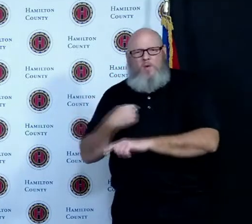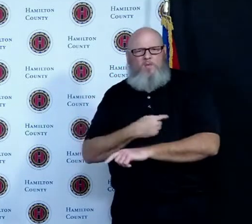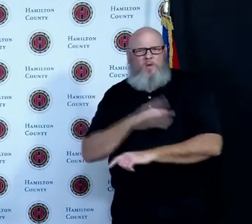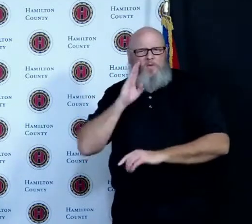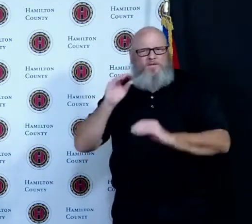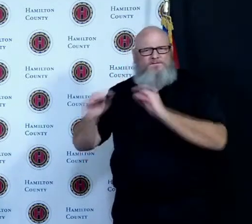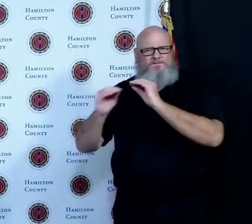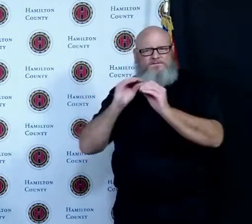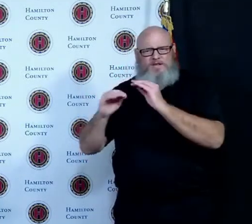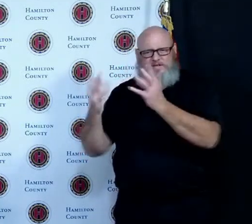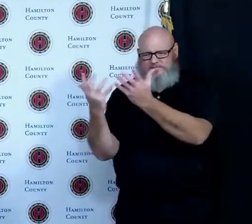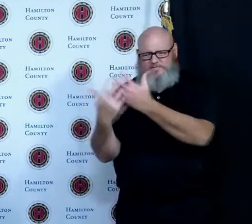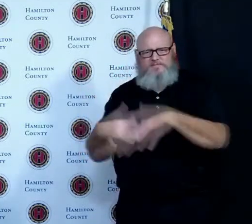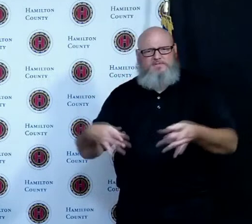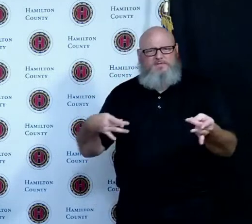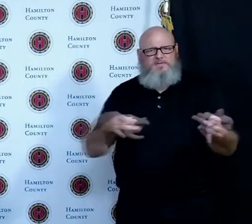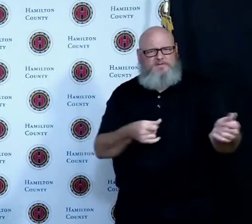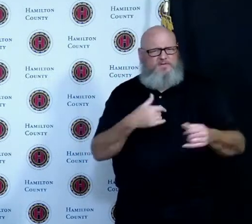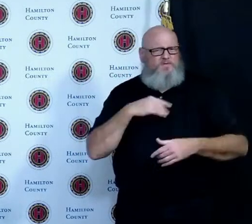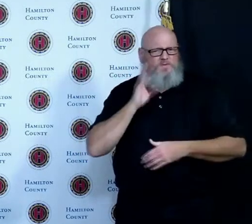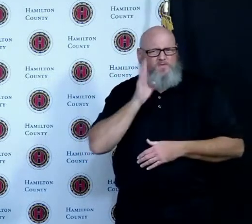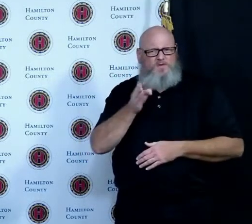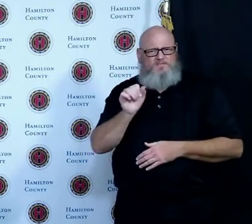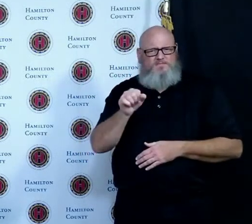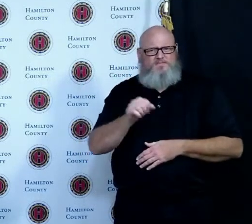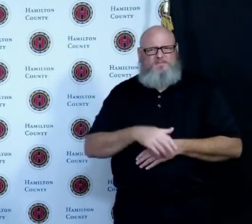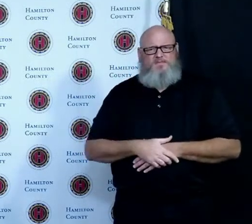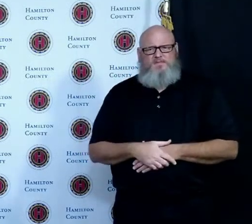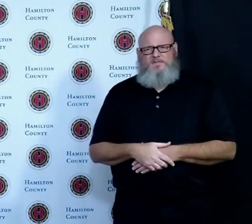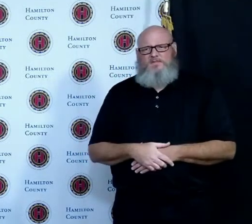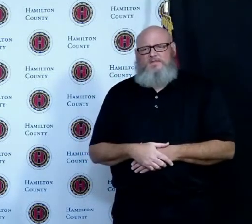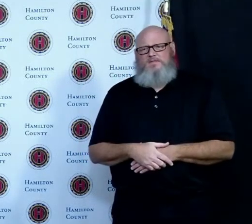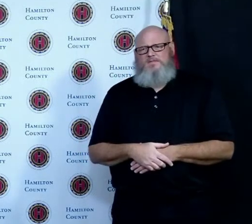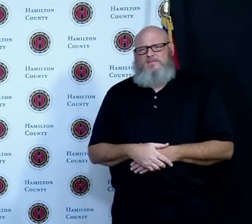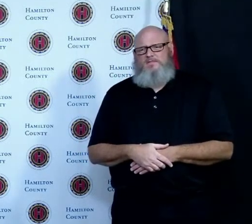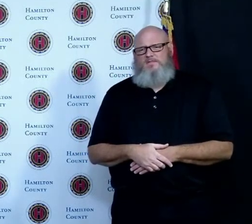right and I guess so something I'm seeing on social media and I think I sent you all a link